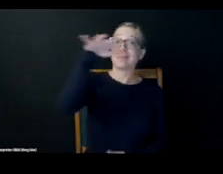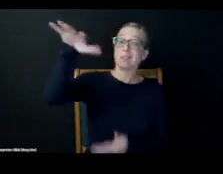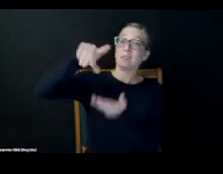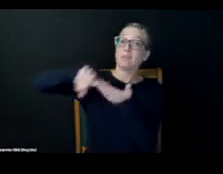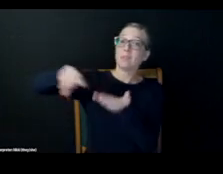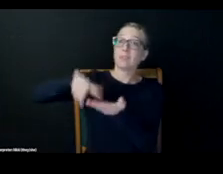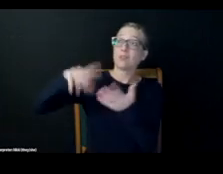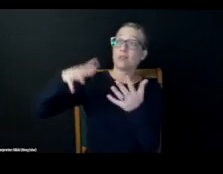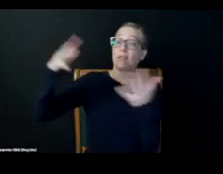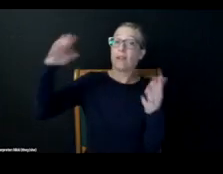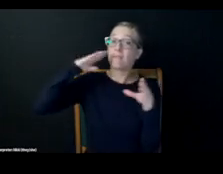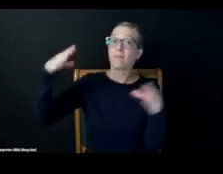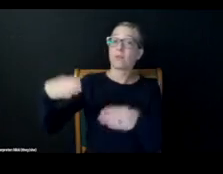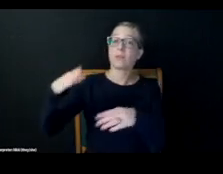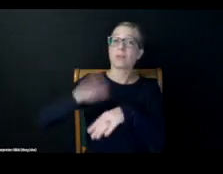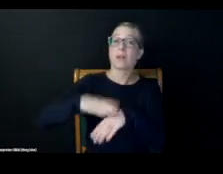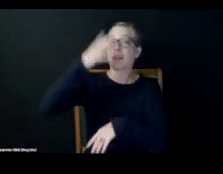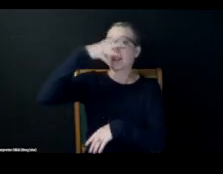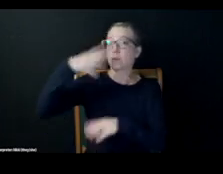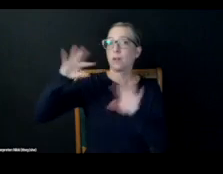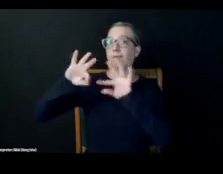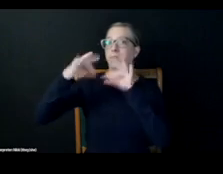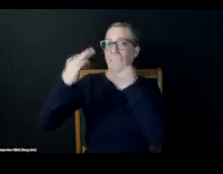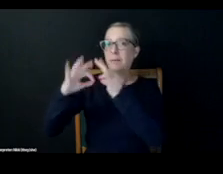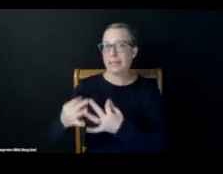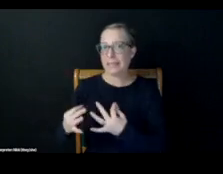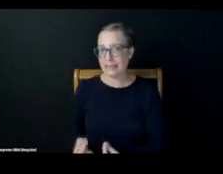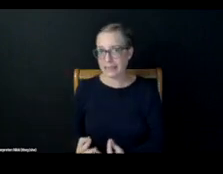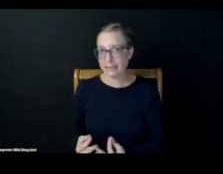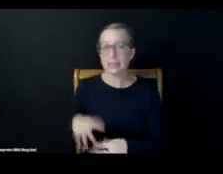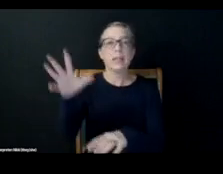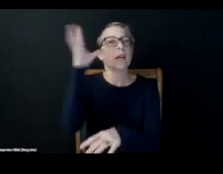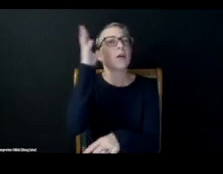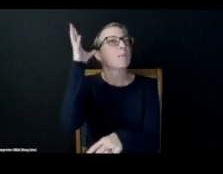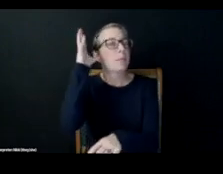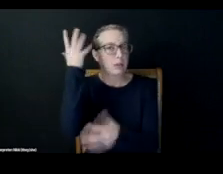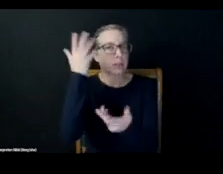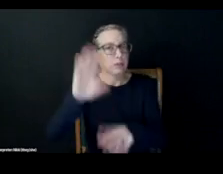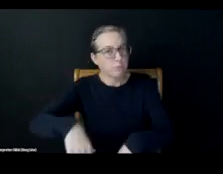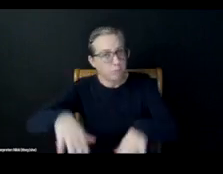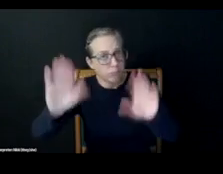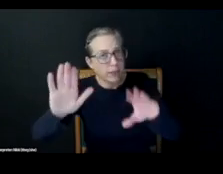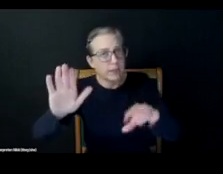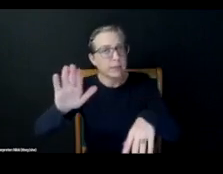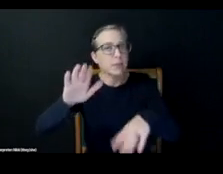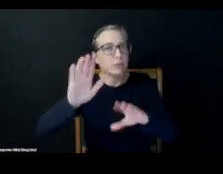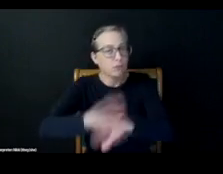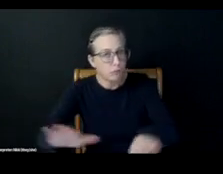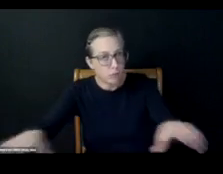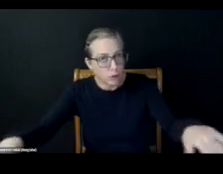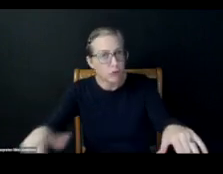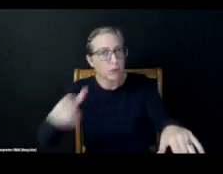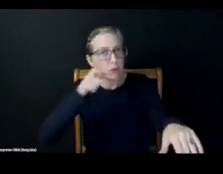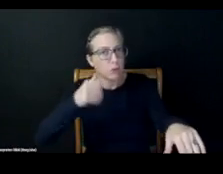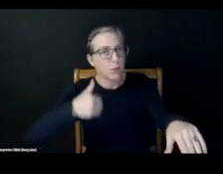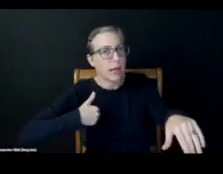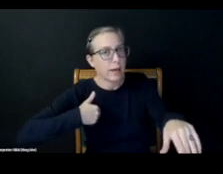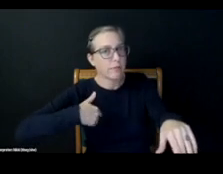focus on immigrant families, parents raising children with disabilities. But the perspectives of parents with disabilities in